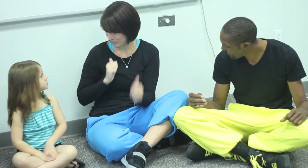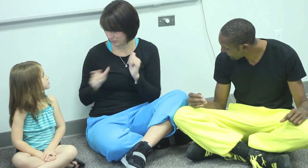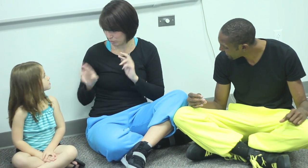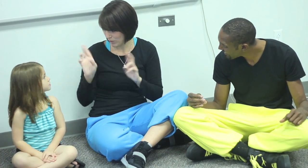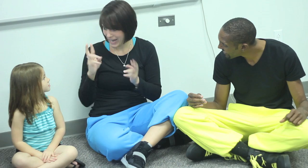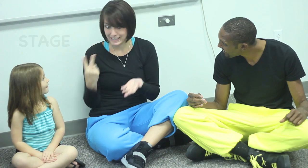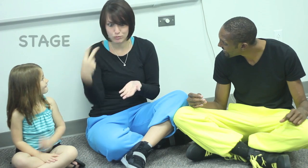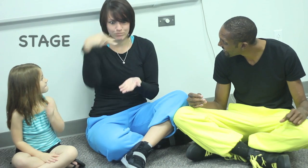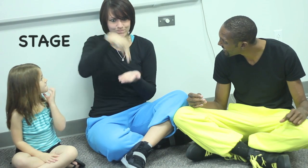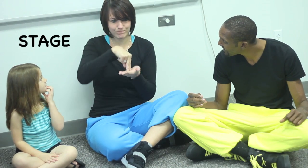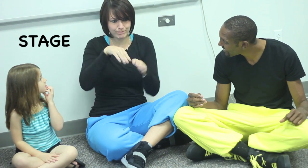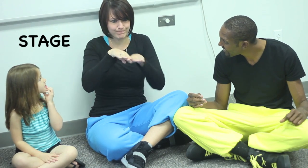Ready to perform?